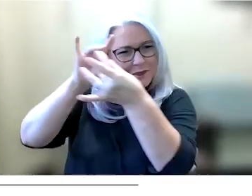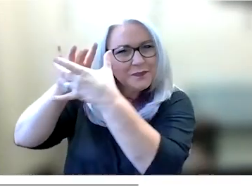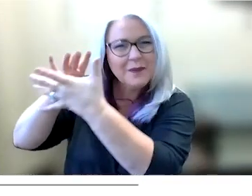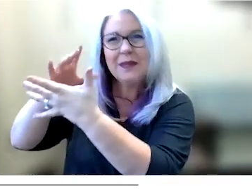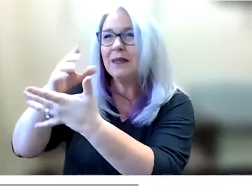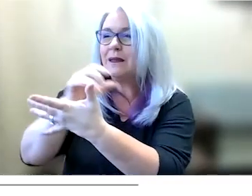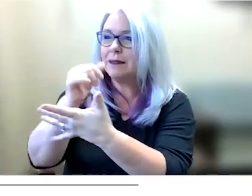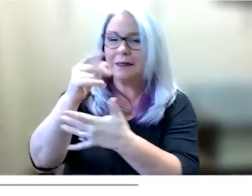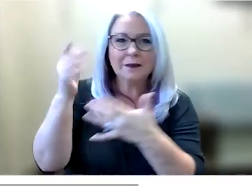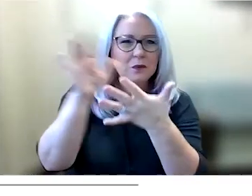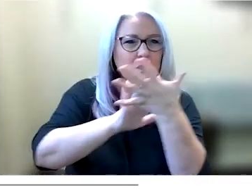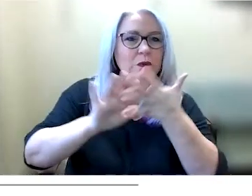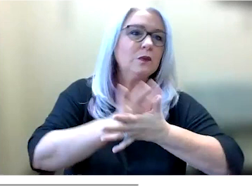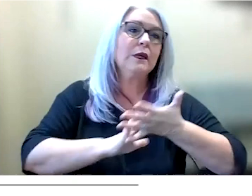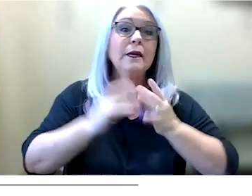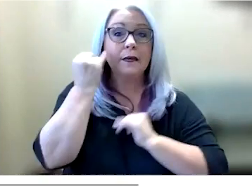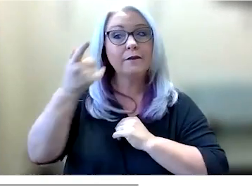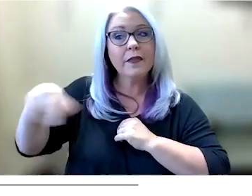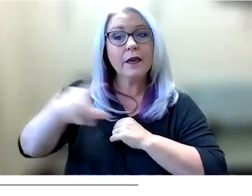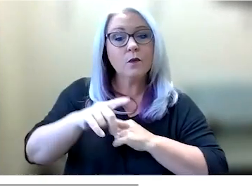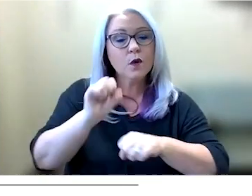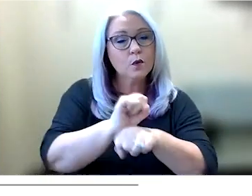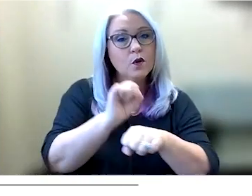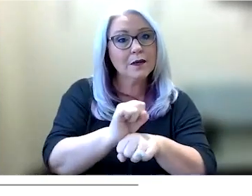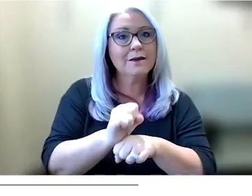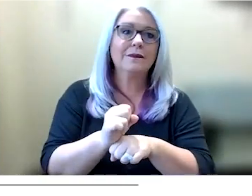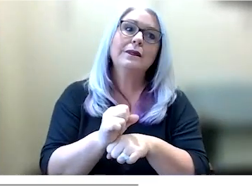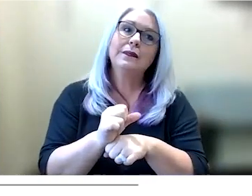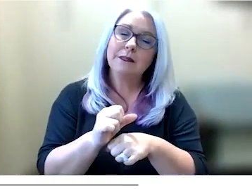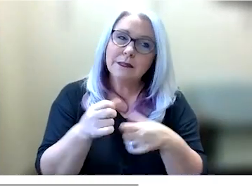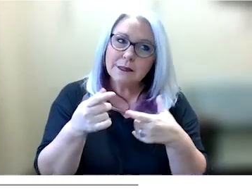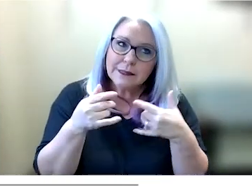they were working were mildly to severely unable to work. They were not able to do what they